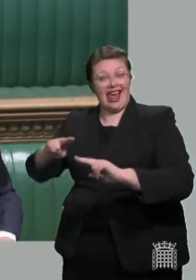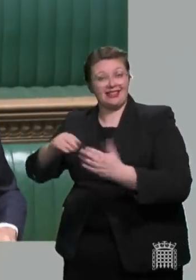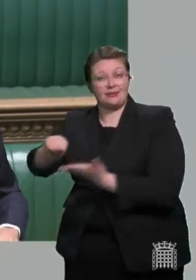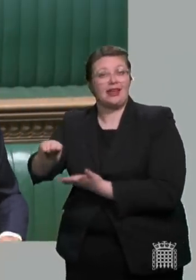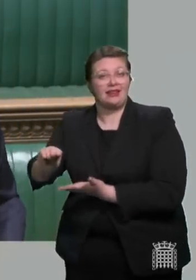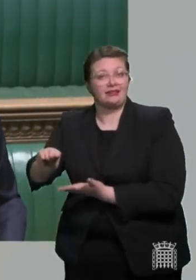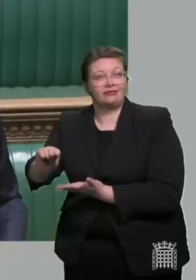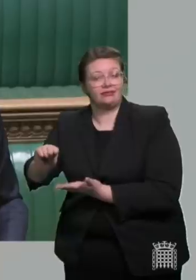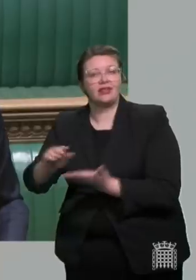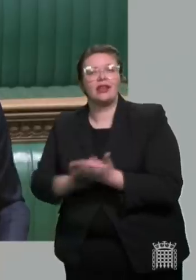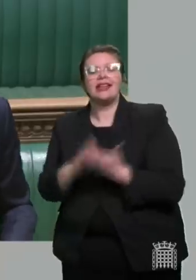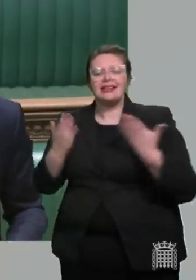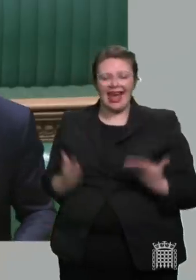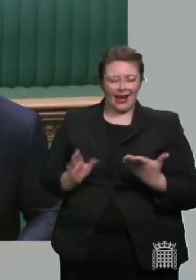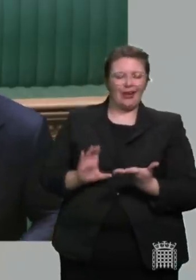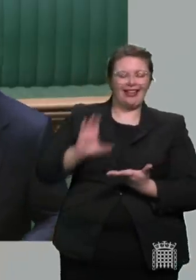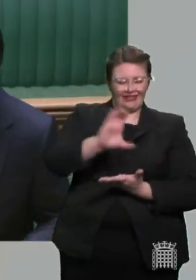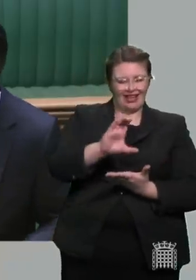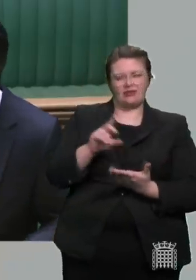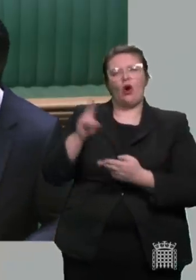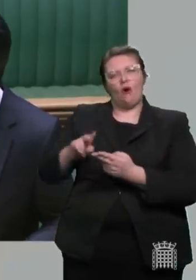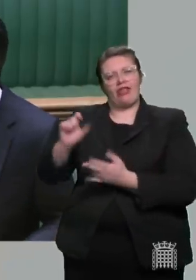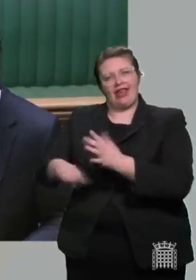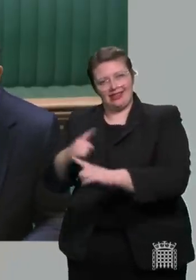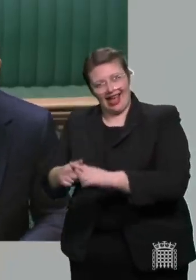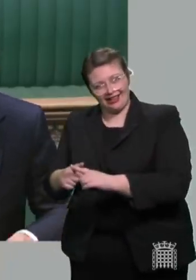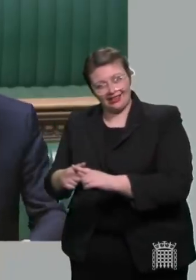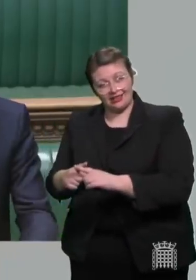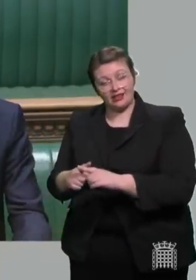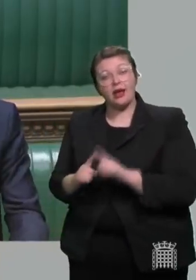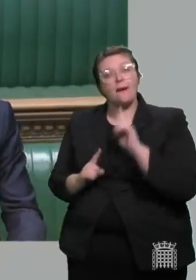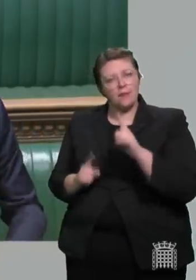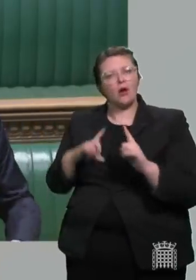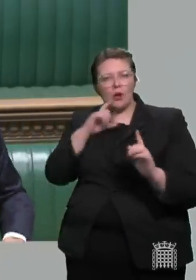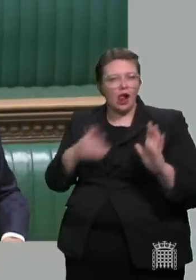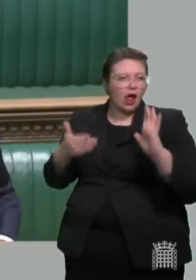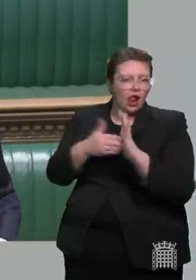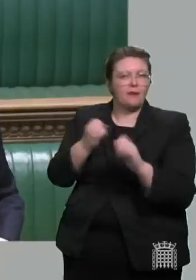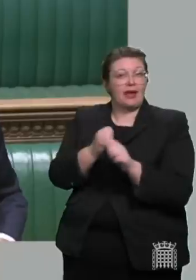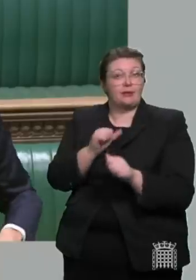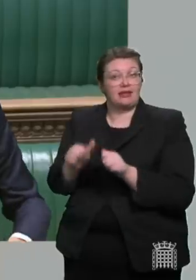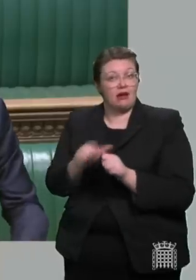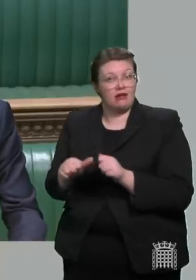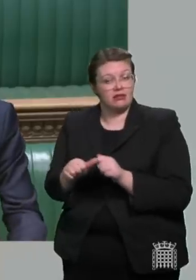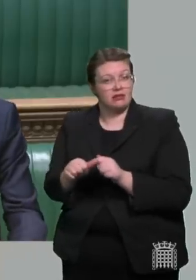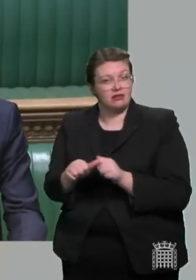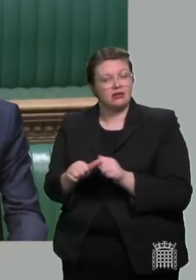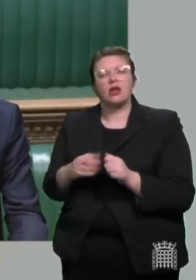as they do now, or even by 100% of the cost, the so-called full expensing some have called for;